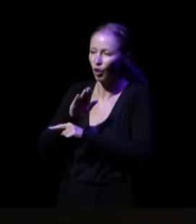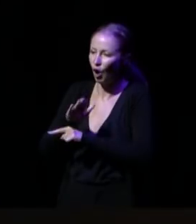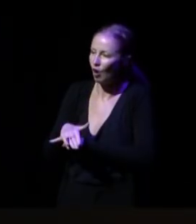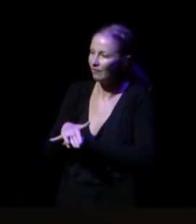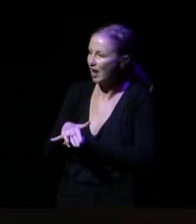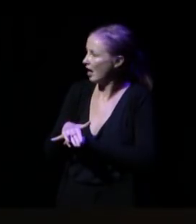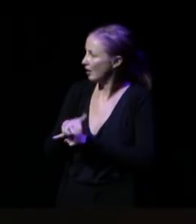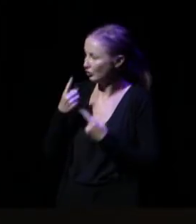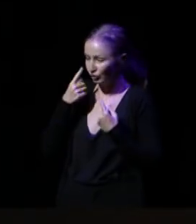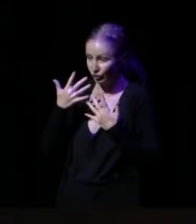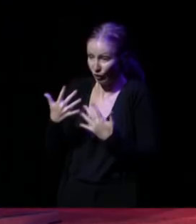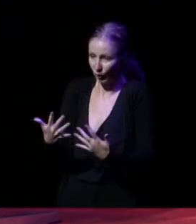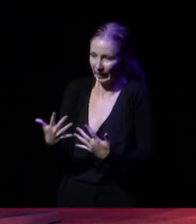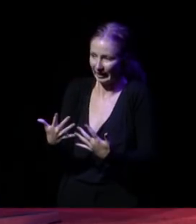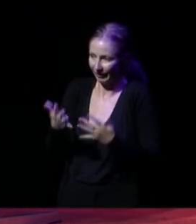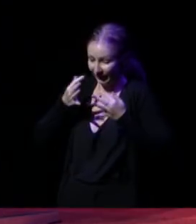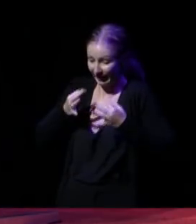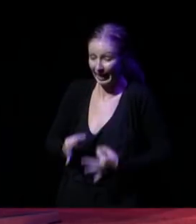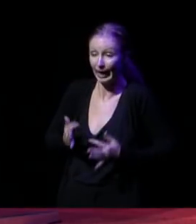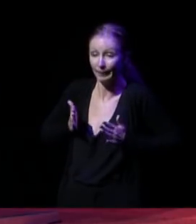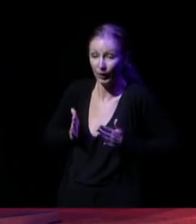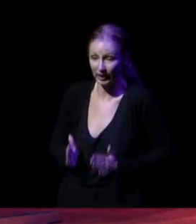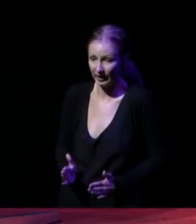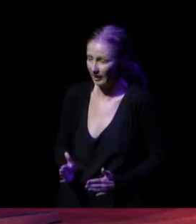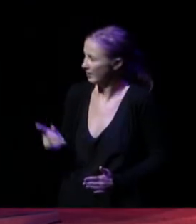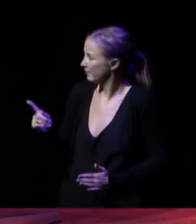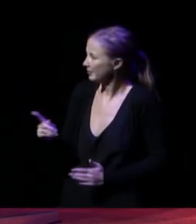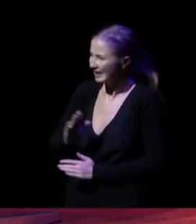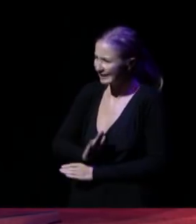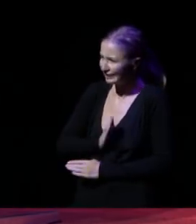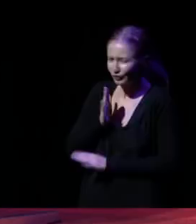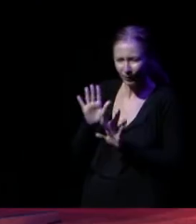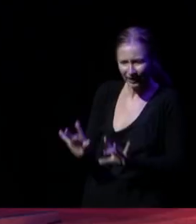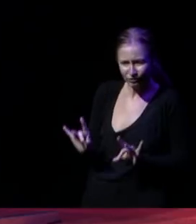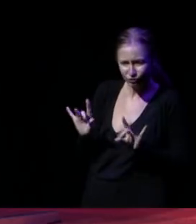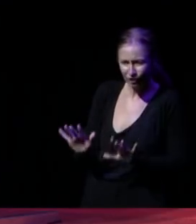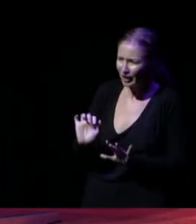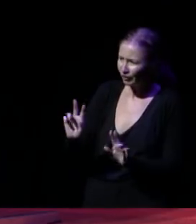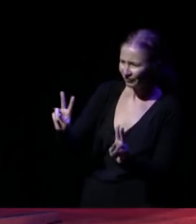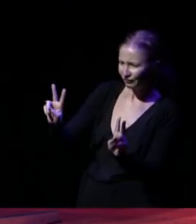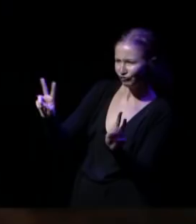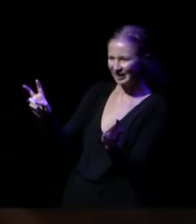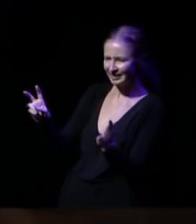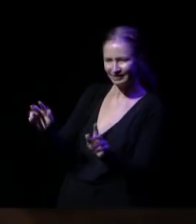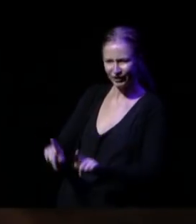How I position the presentation. It's interesting with Australians, your phrasing is very different than ours.